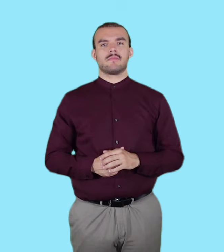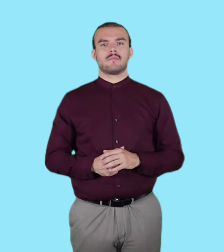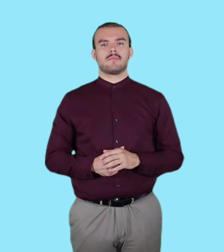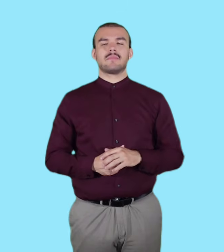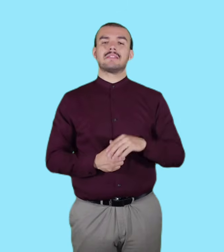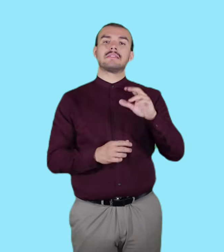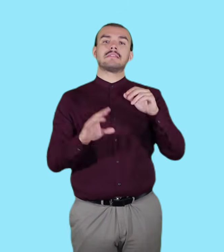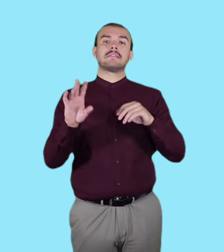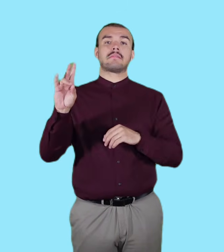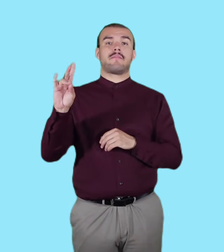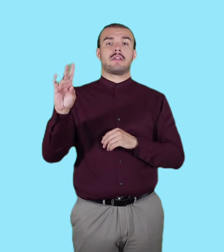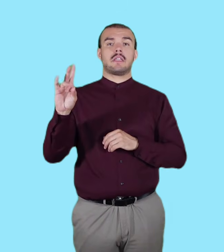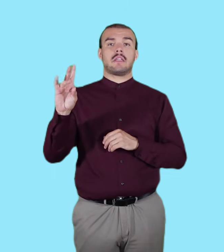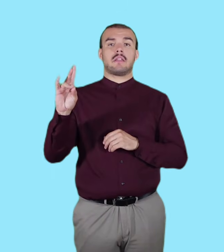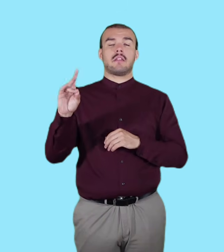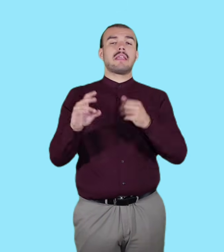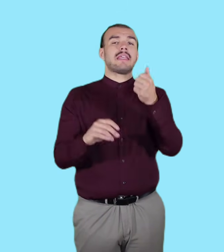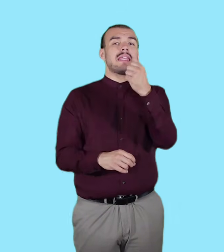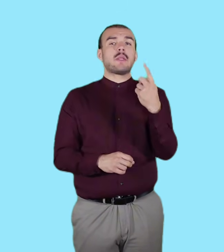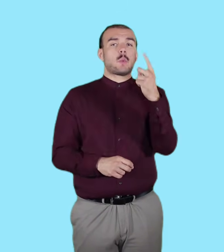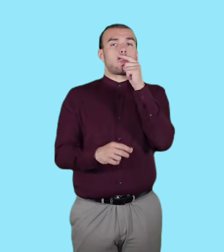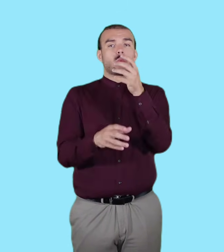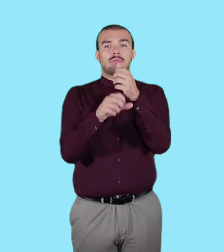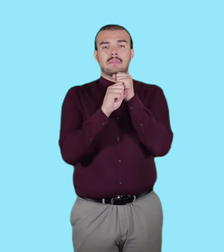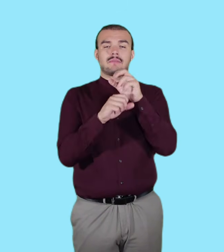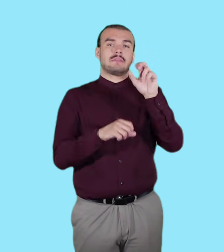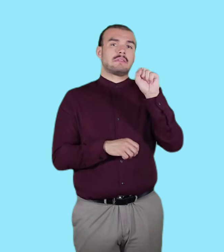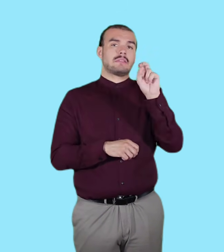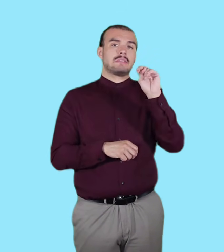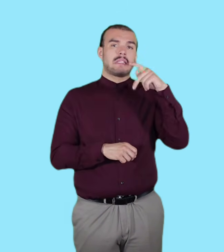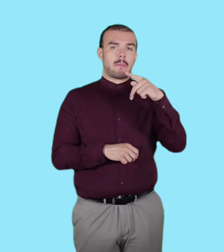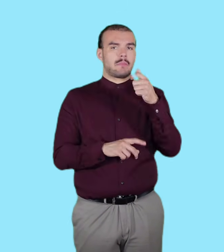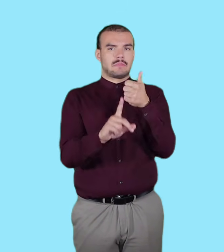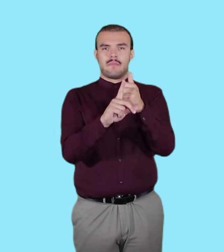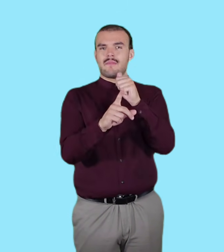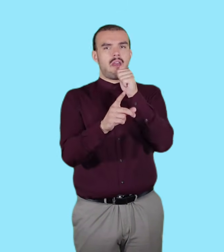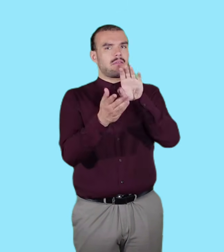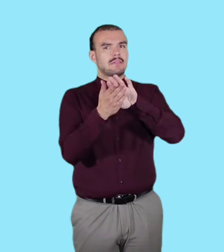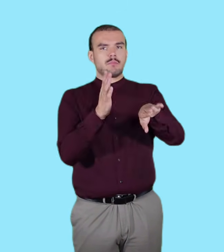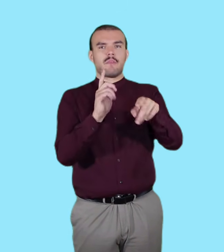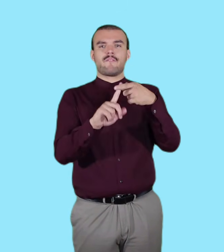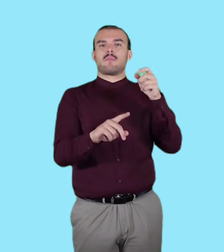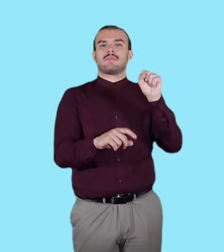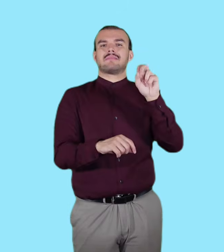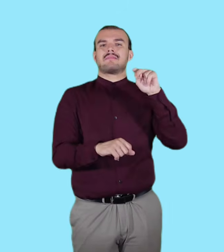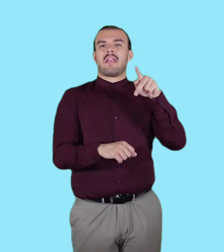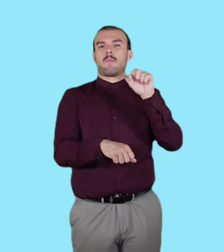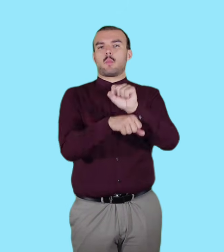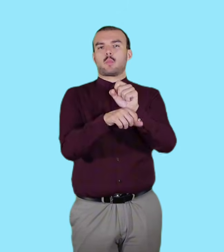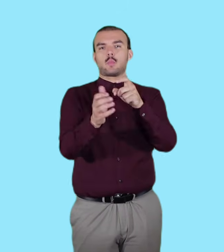Seven, anyone who receives SNAP and is not exempt from the SNAP work requirement.